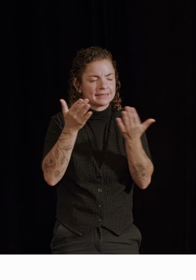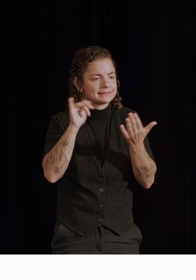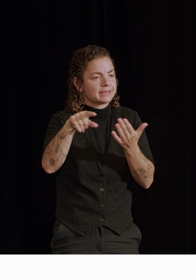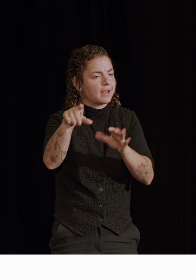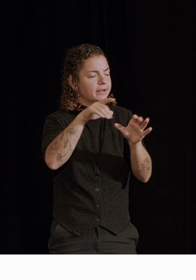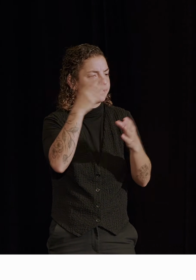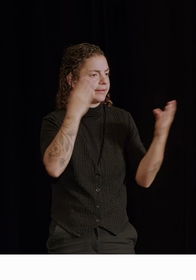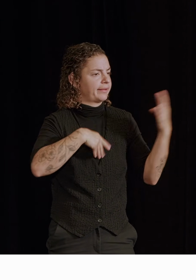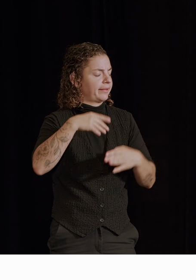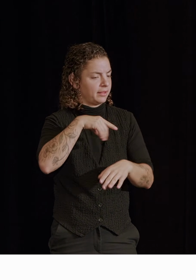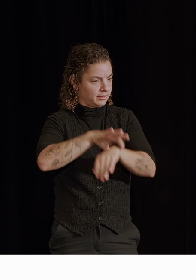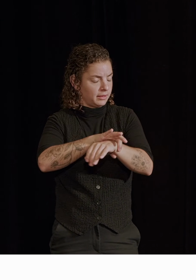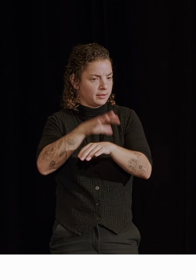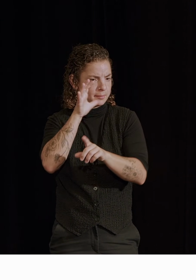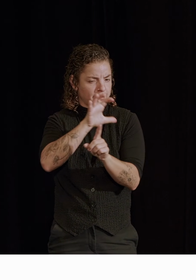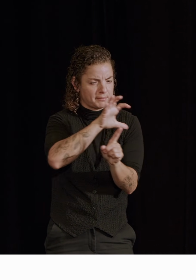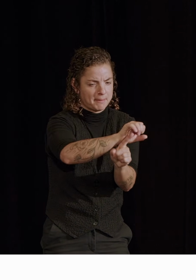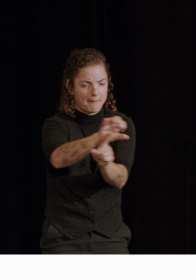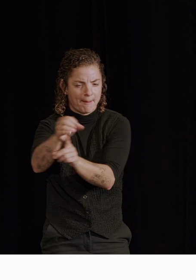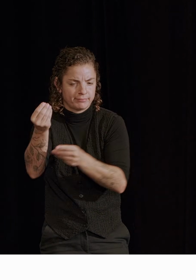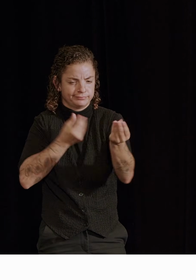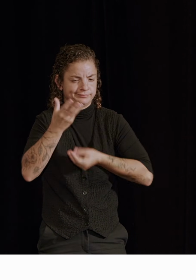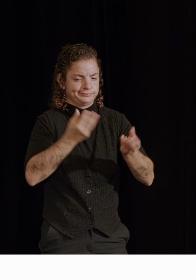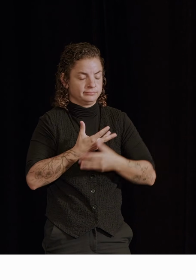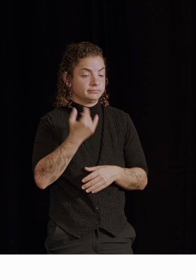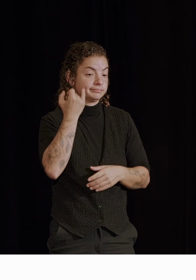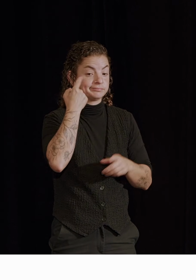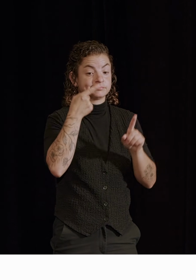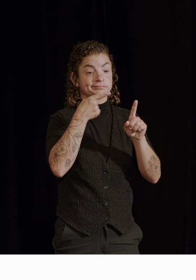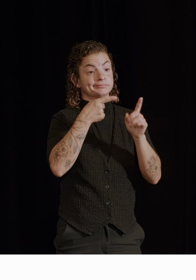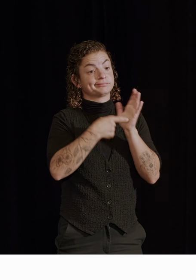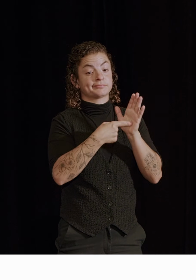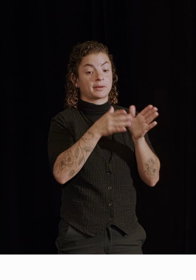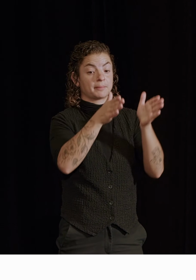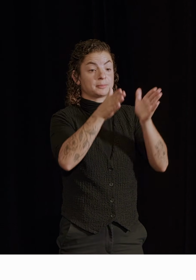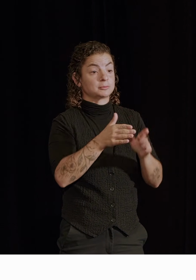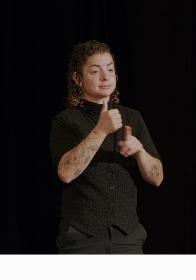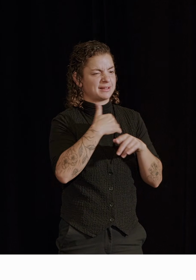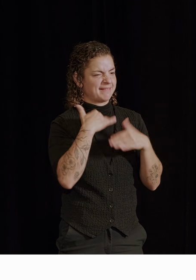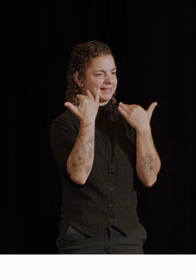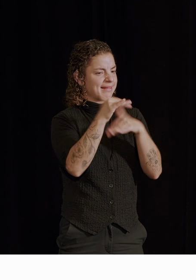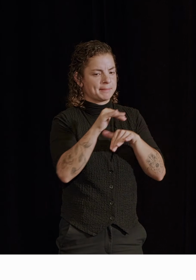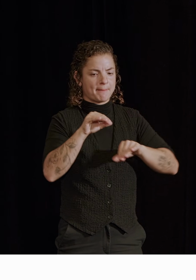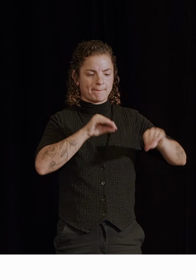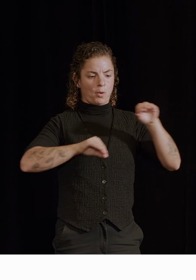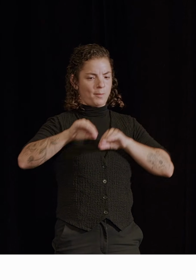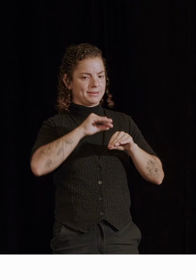may have limited visible hand movement. That opens up new possibilities for interaction.